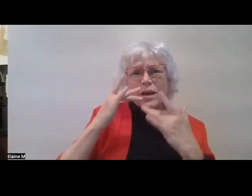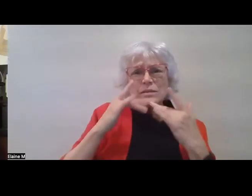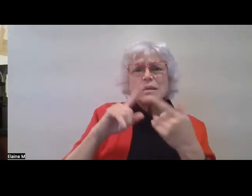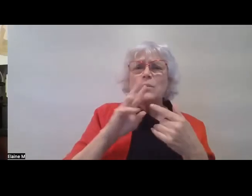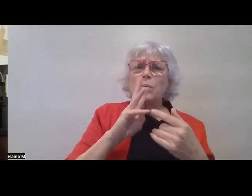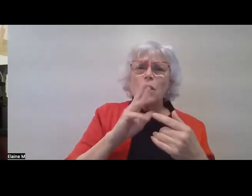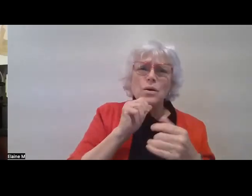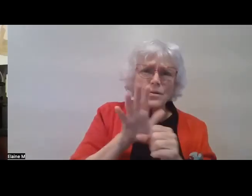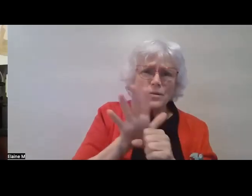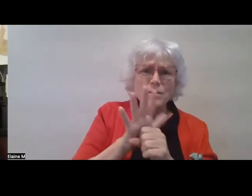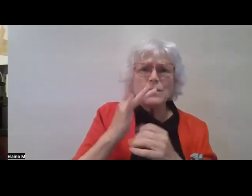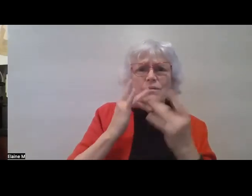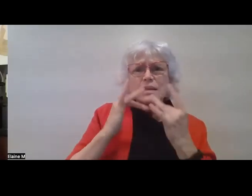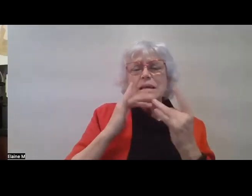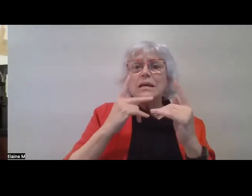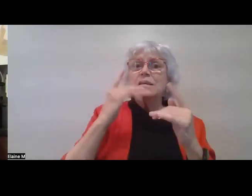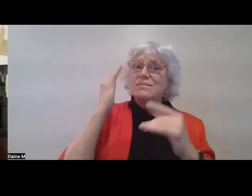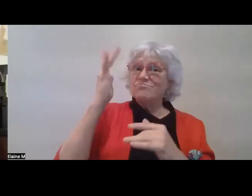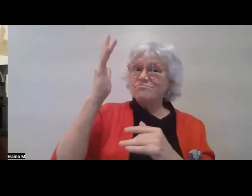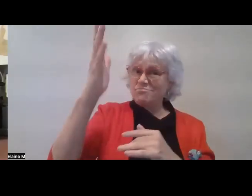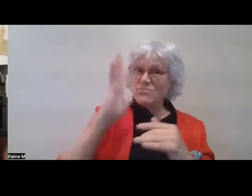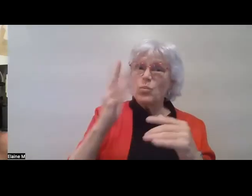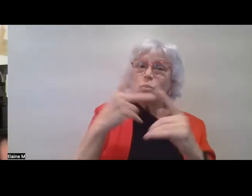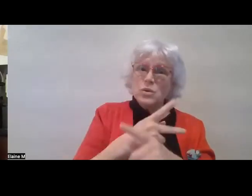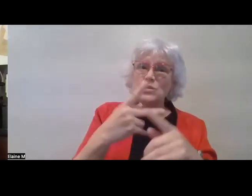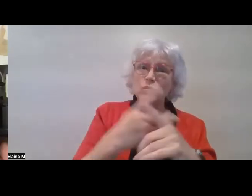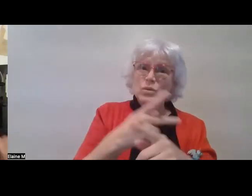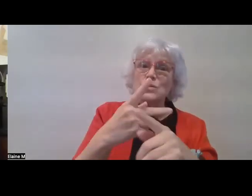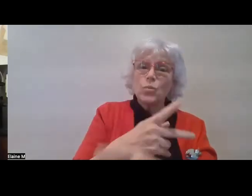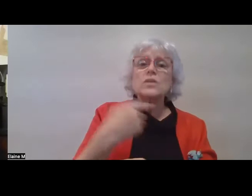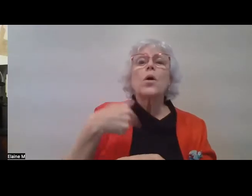and food scarcity. We will be seeing more war